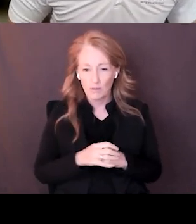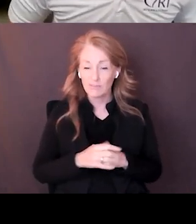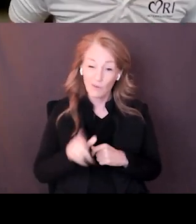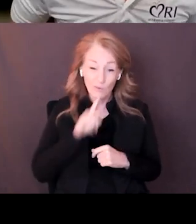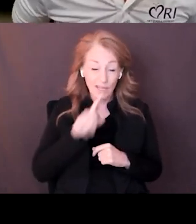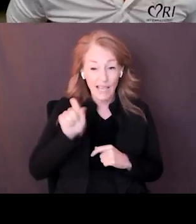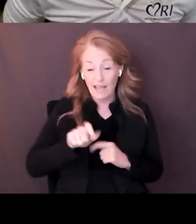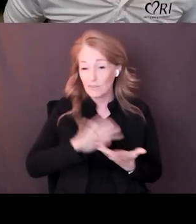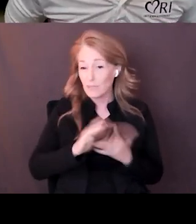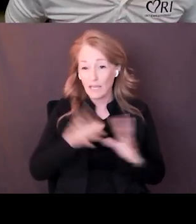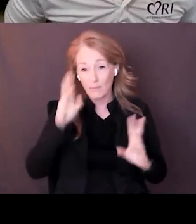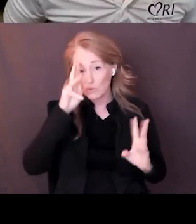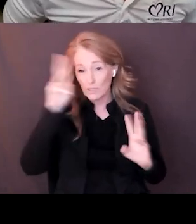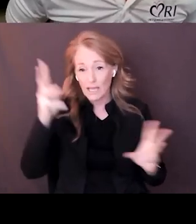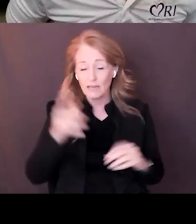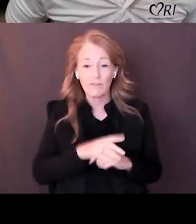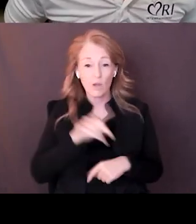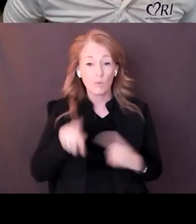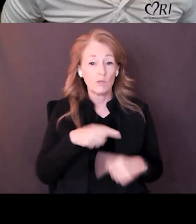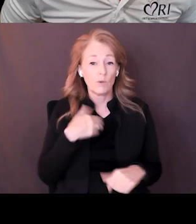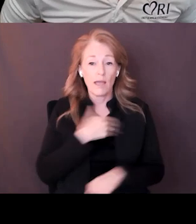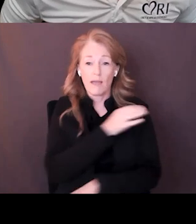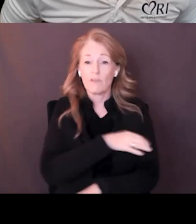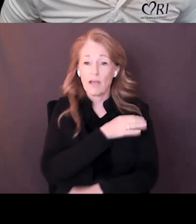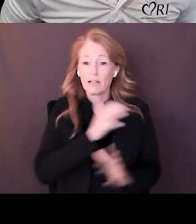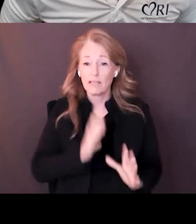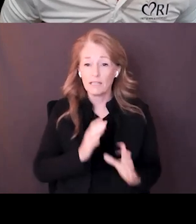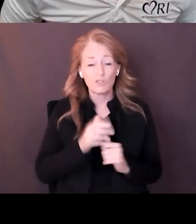WHEN YOU HAVE A CLINICIAN, YOU CANNOT HAVE ONE FULLY TIED TO A MOBILE TEAL.